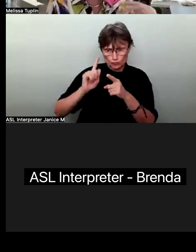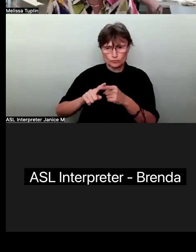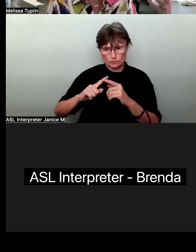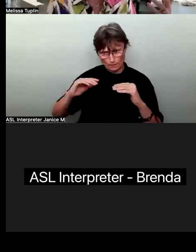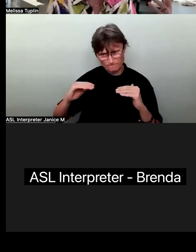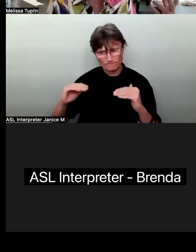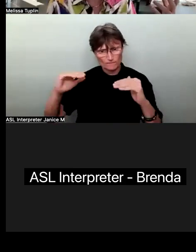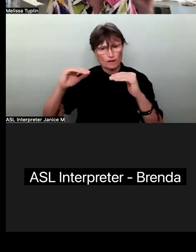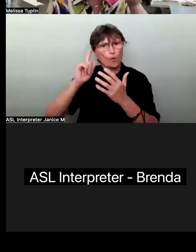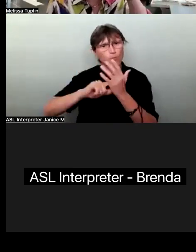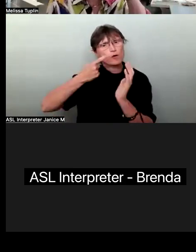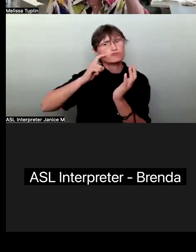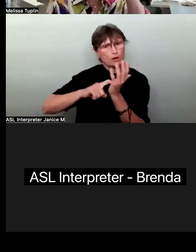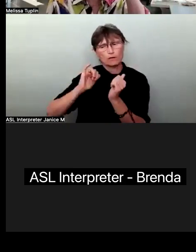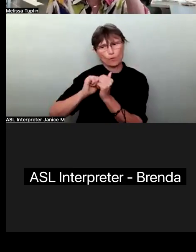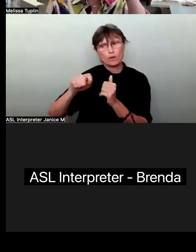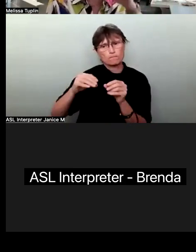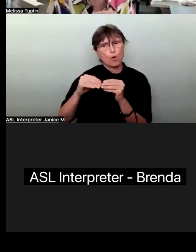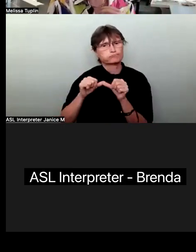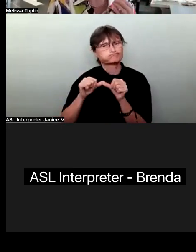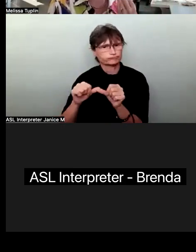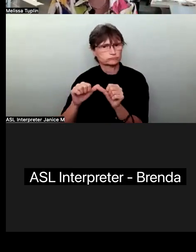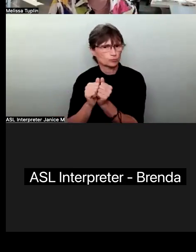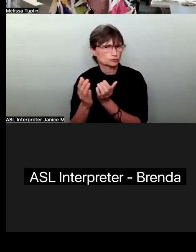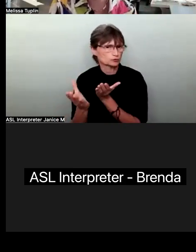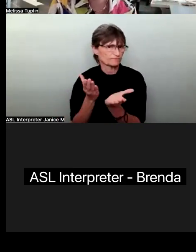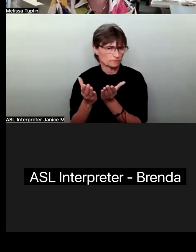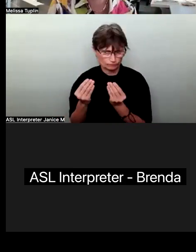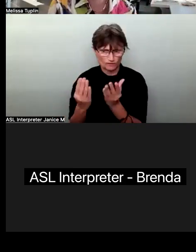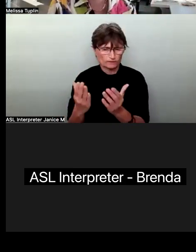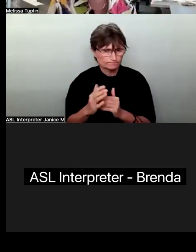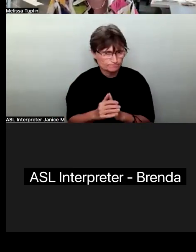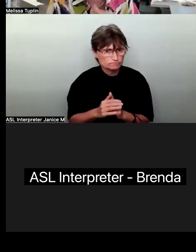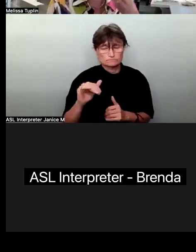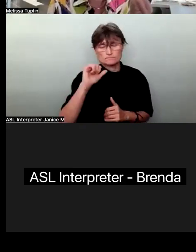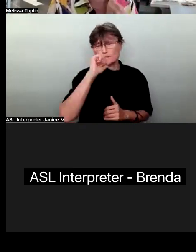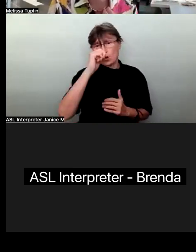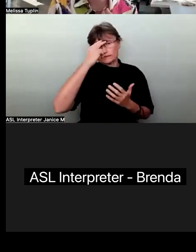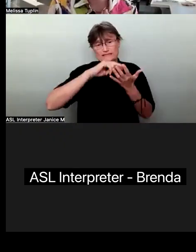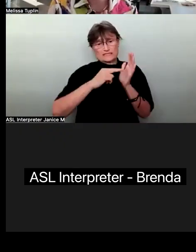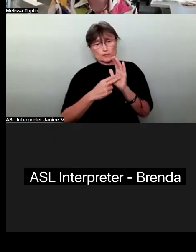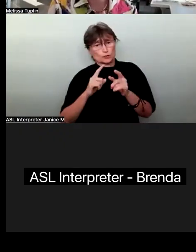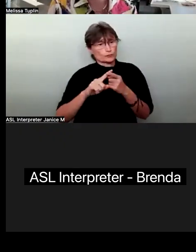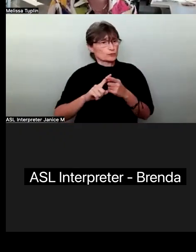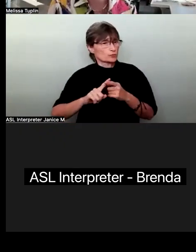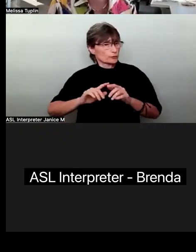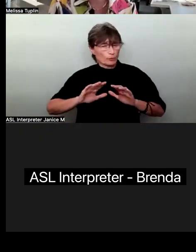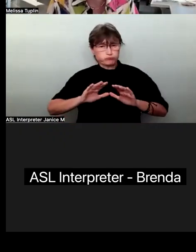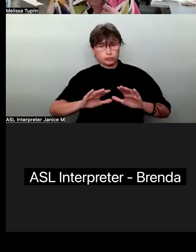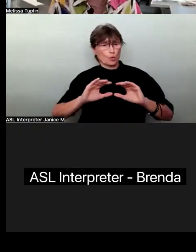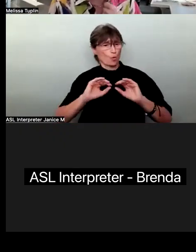the acknowledgment of that outside the downtown. This is not intended to push organizations to